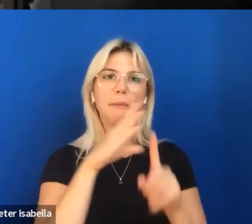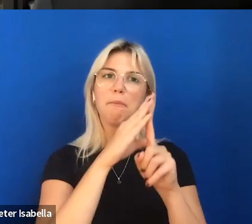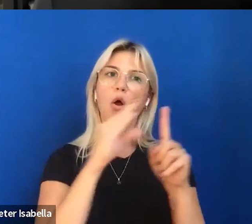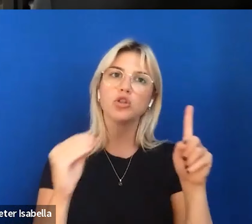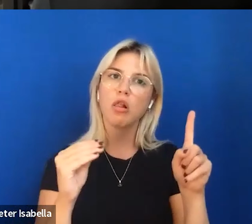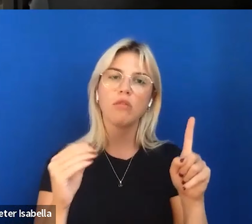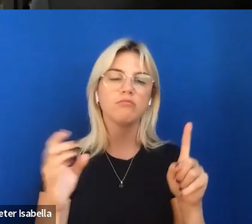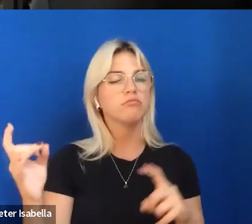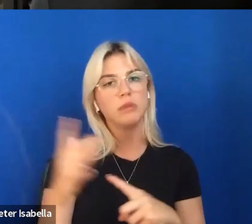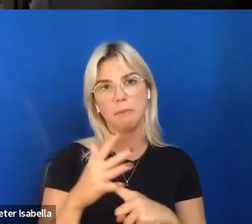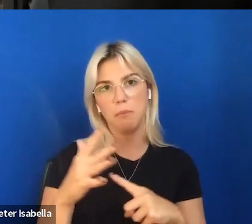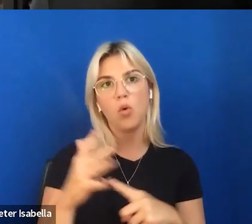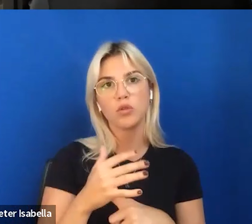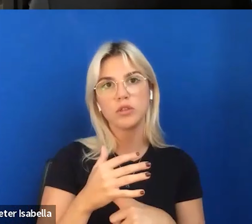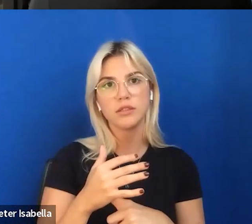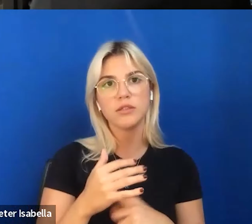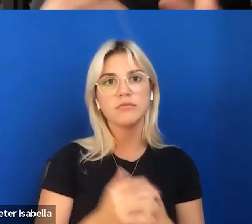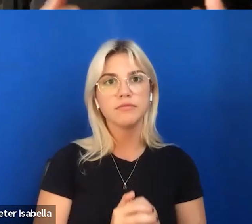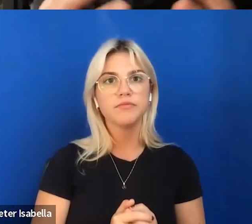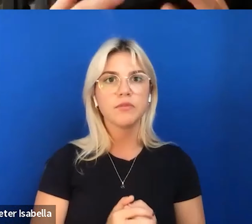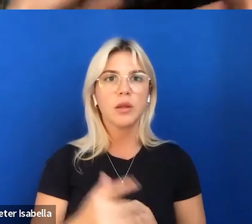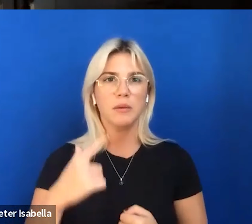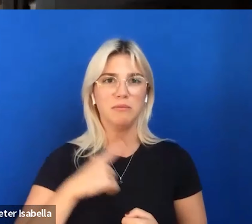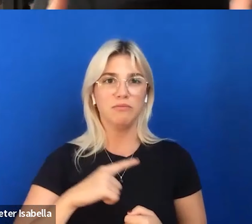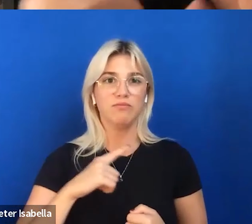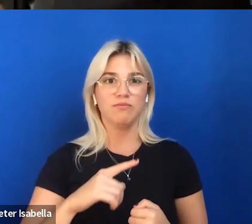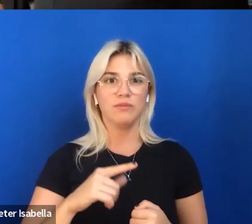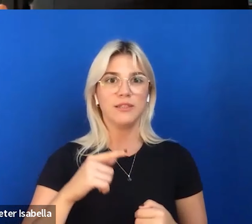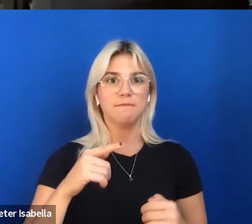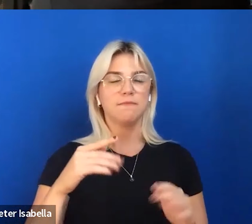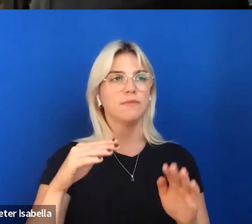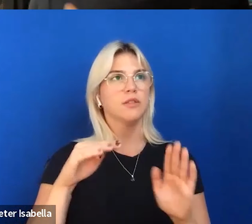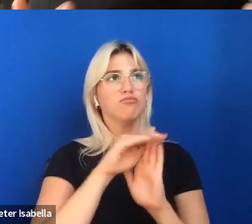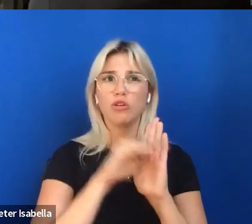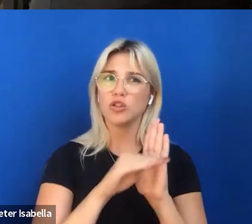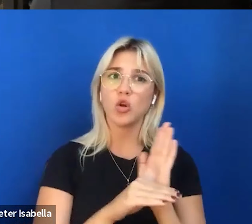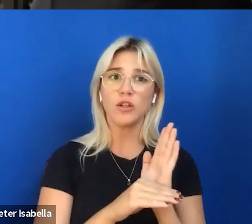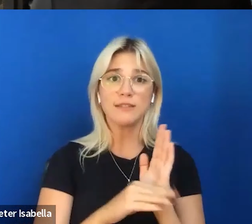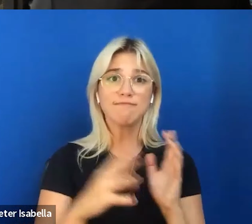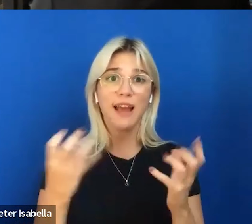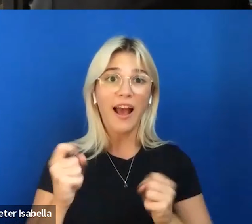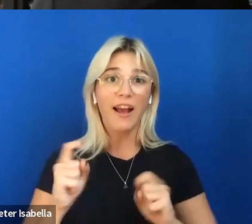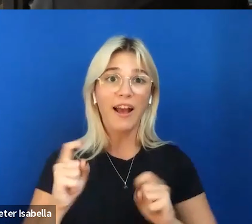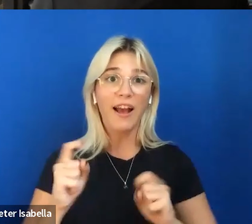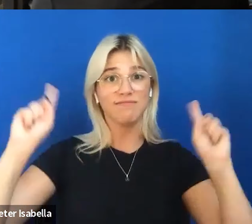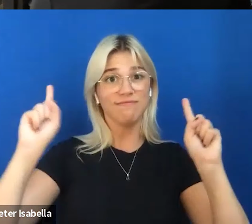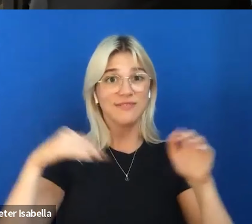in that model the Protocols live, are living, and they're embodied and the community members